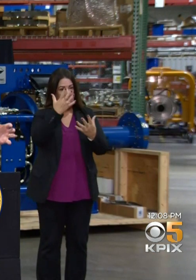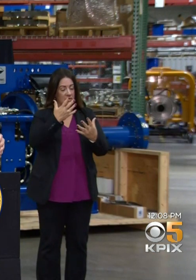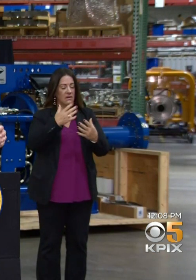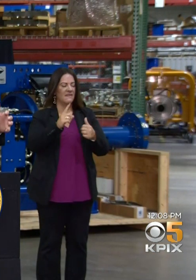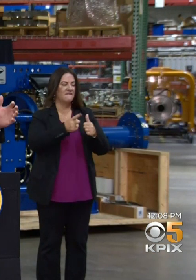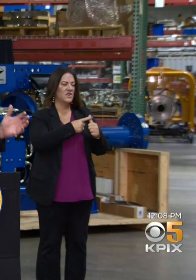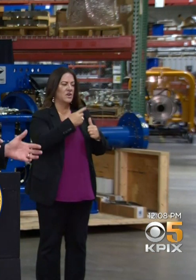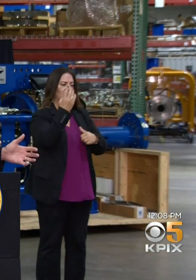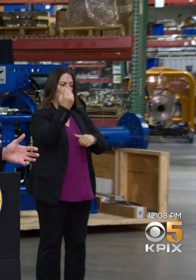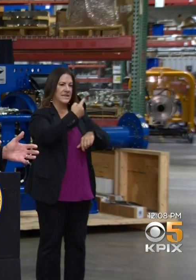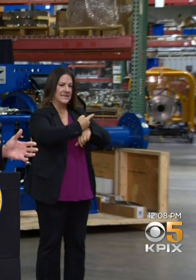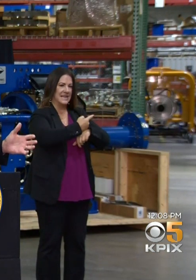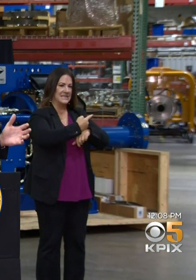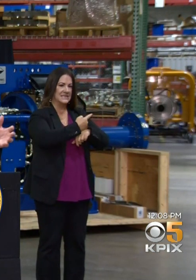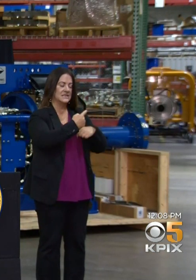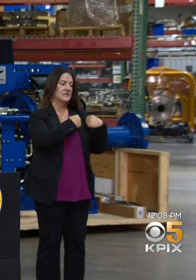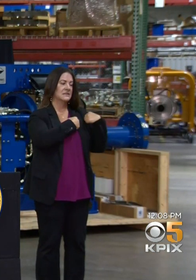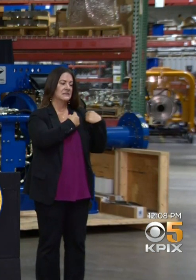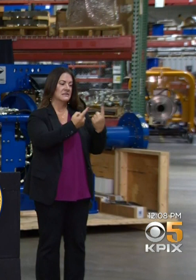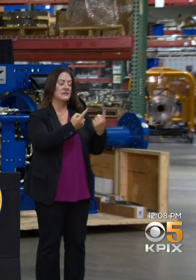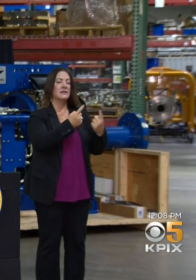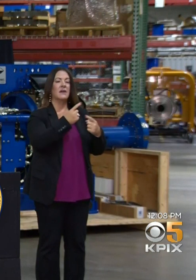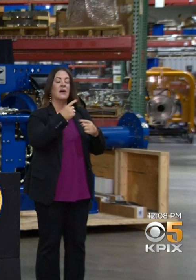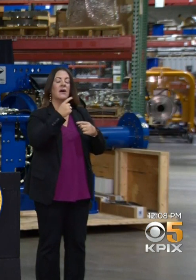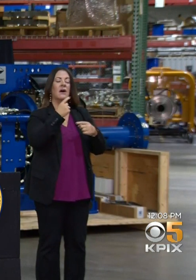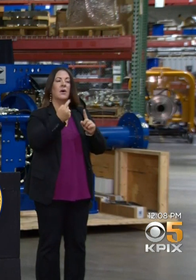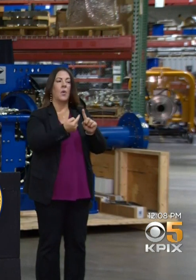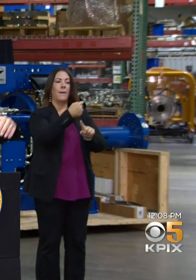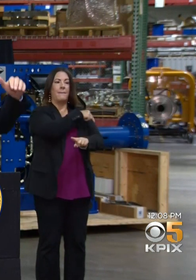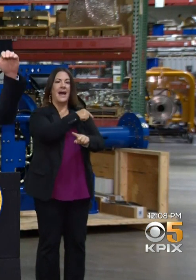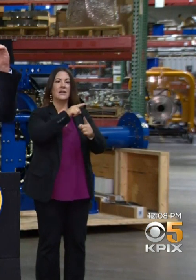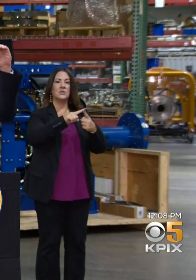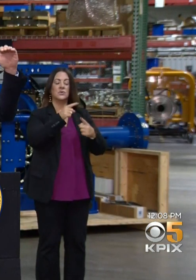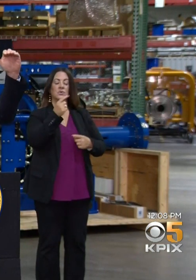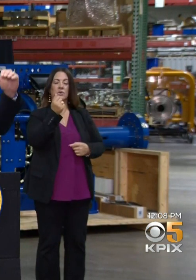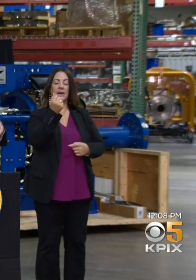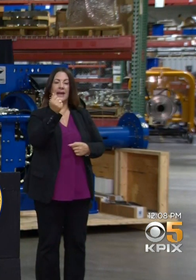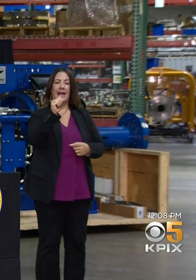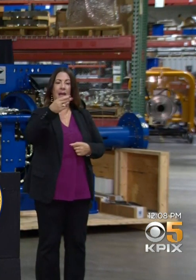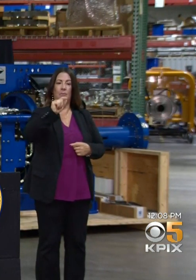TEST POSITIVE TO REALLY GIVE US A SIGN, AN INDICATION, OF WHAT WE REFER TO AS COMMUNITY